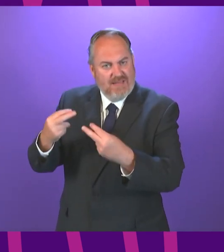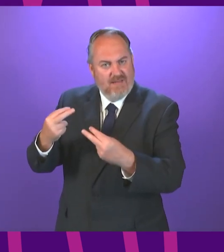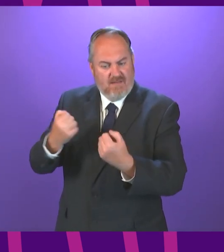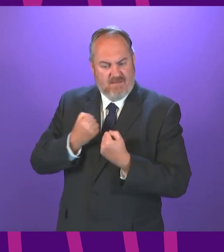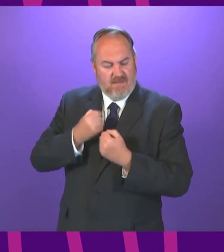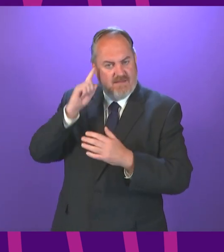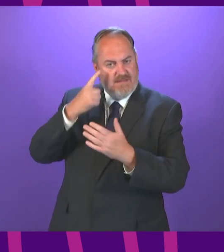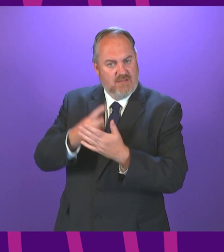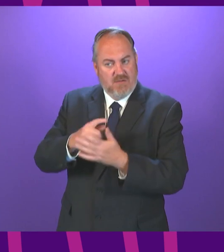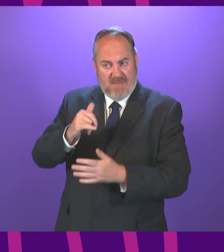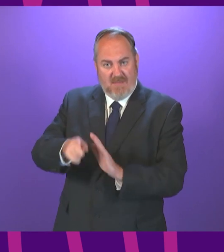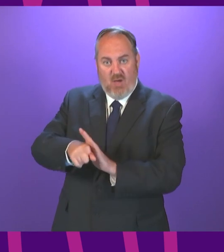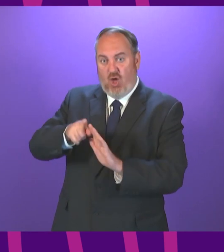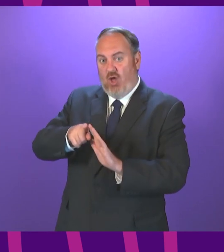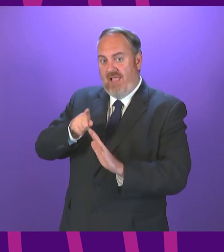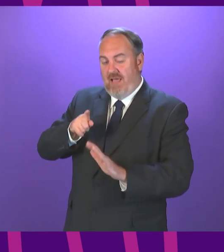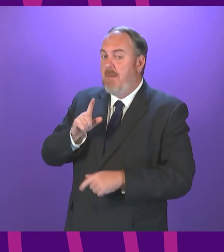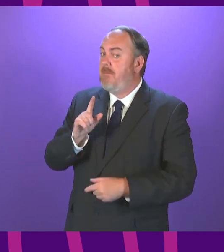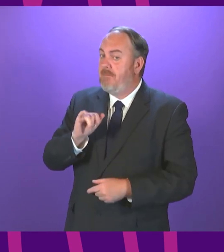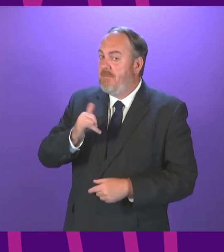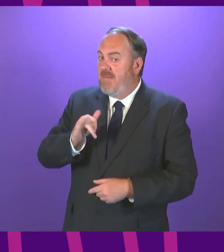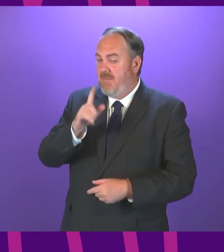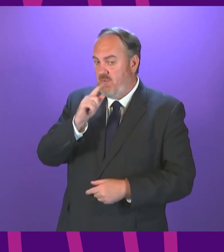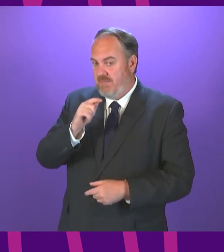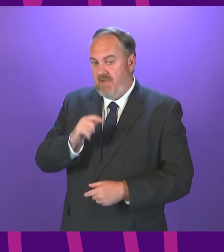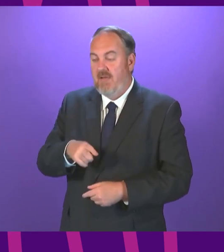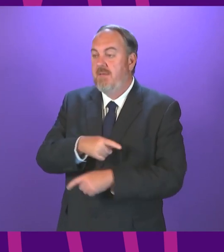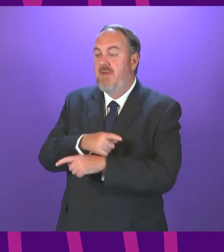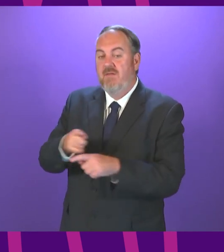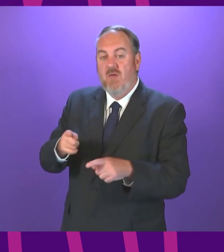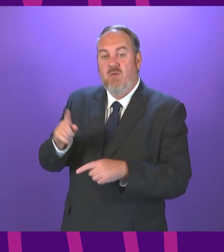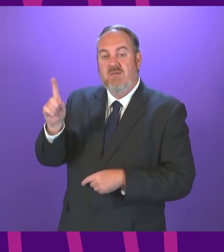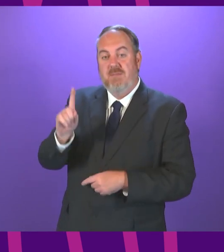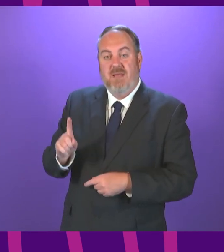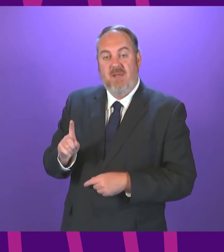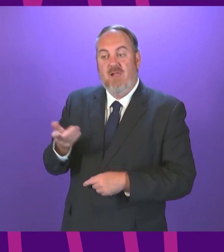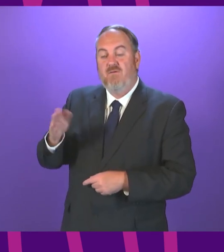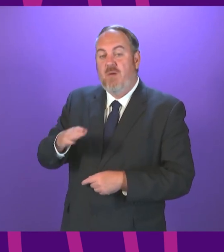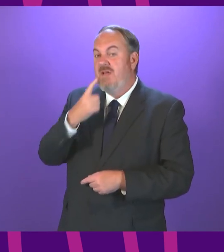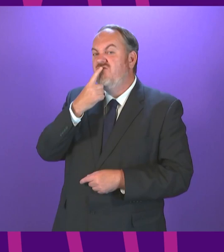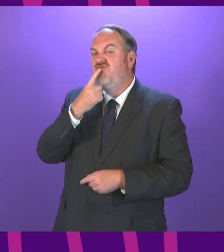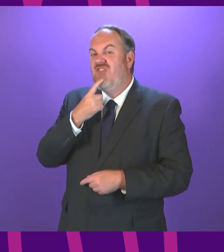for clarity that only those returning to Scotland after being in a red-list country in the previous